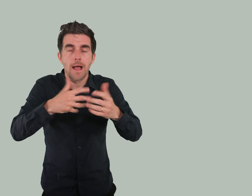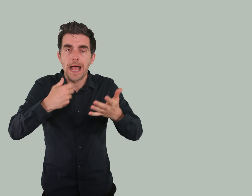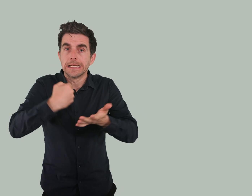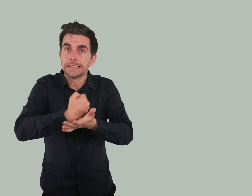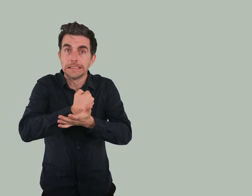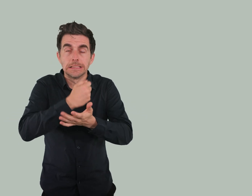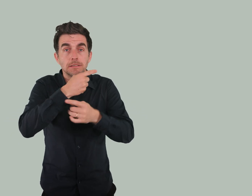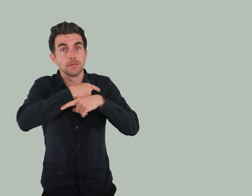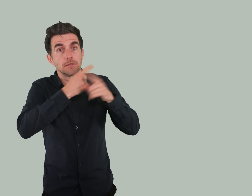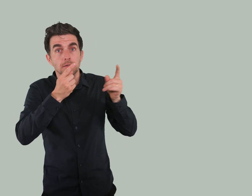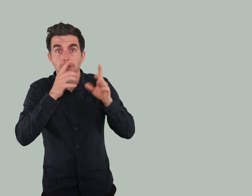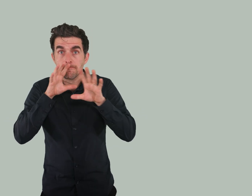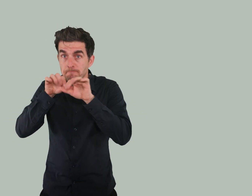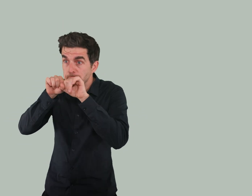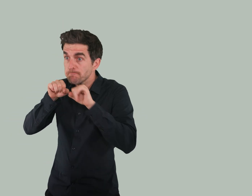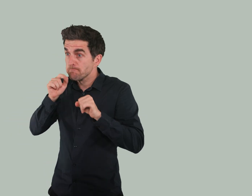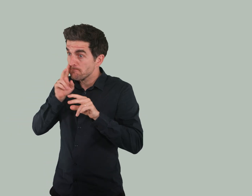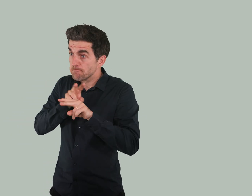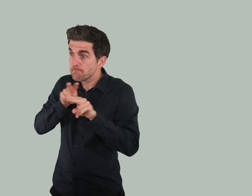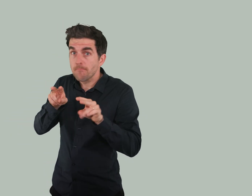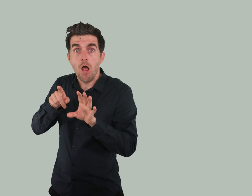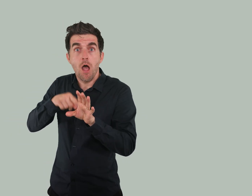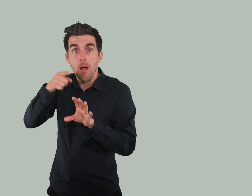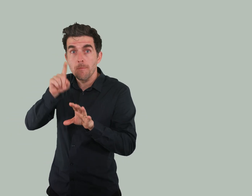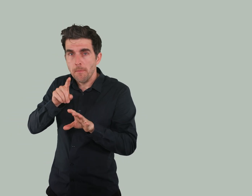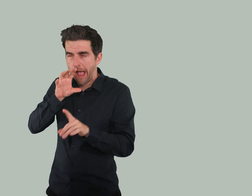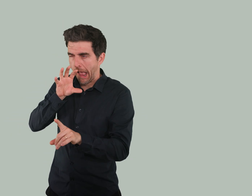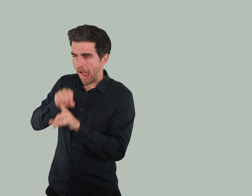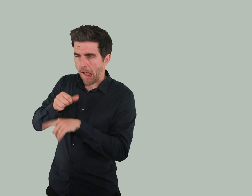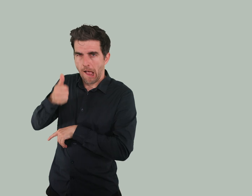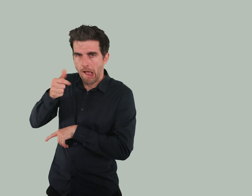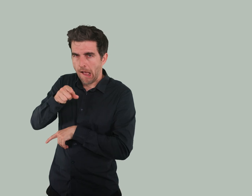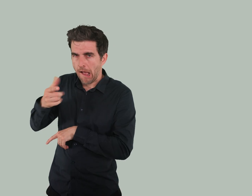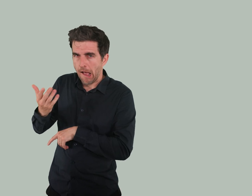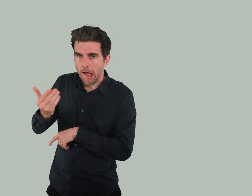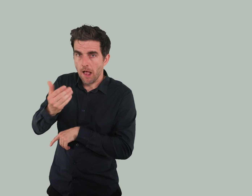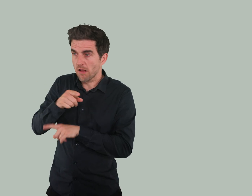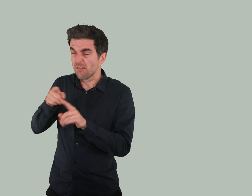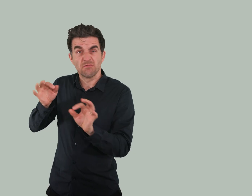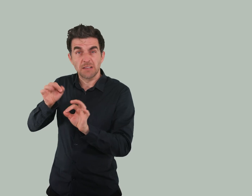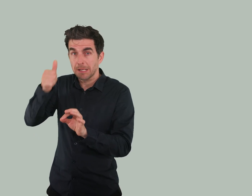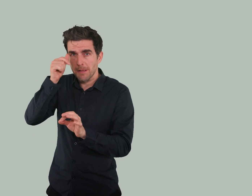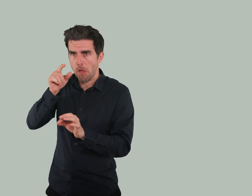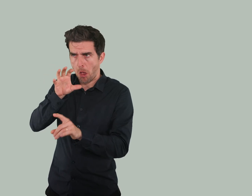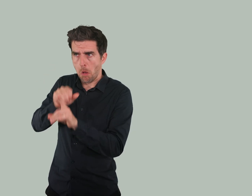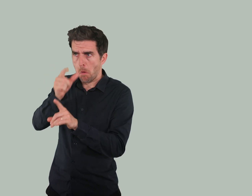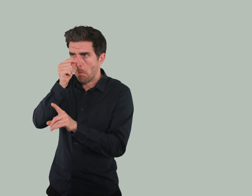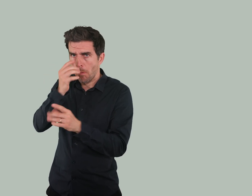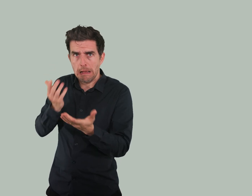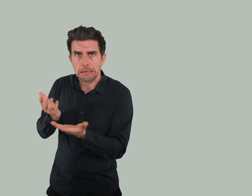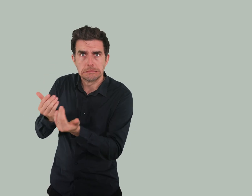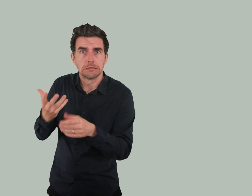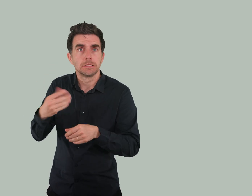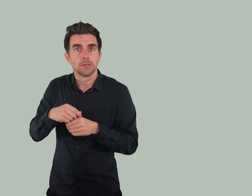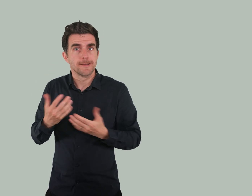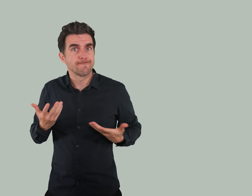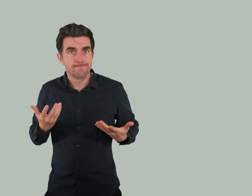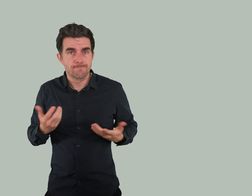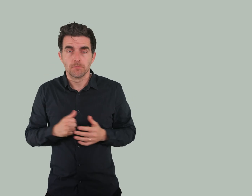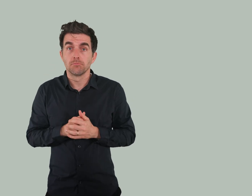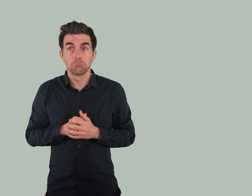They are less good at recognising potential in young people with little experience.